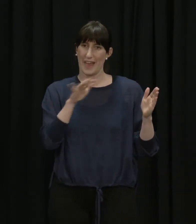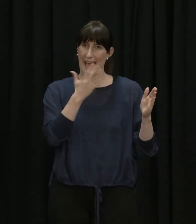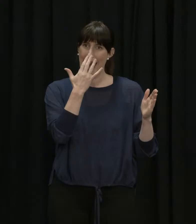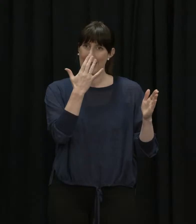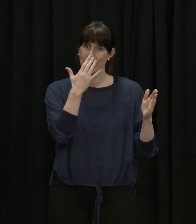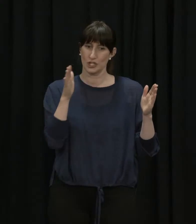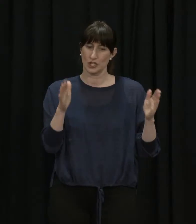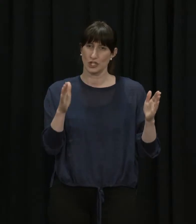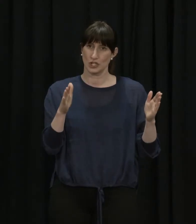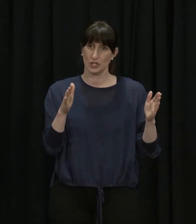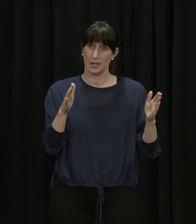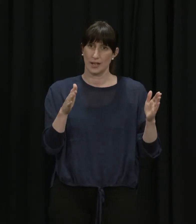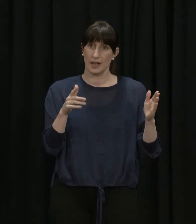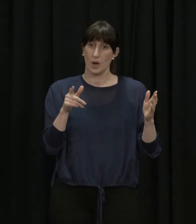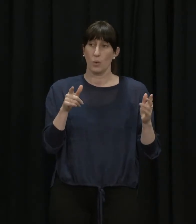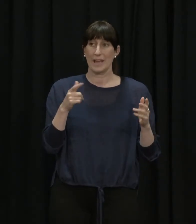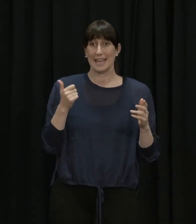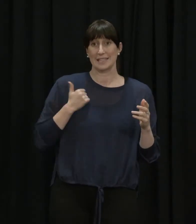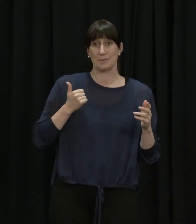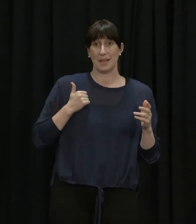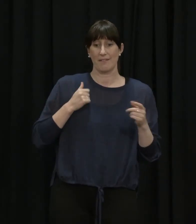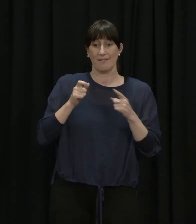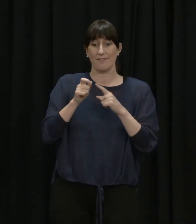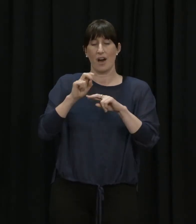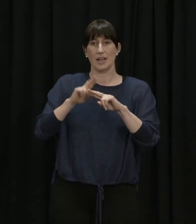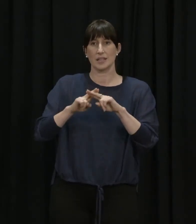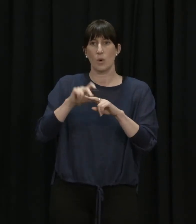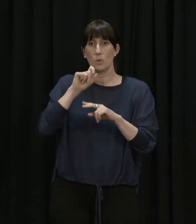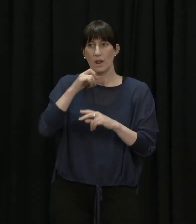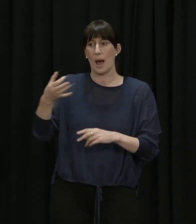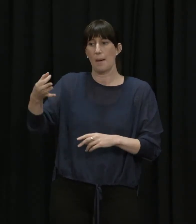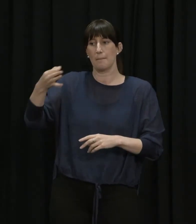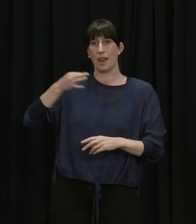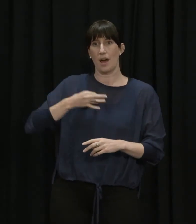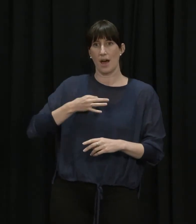First of all, an update on vaccines for five to 11-year- olds.